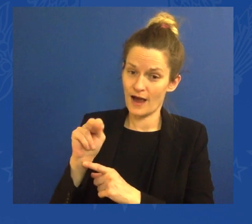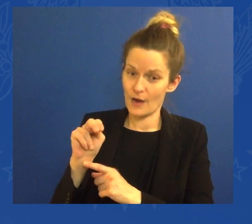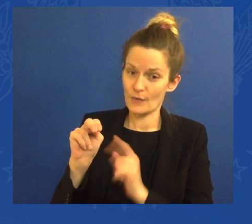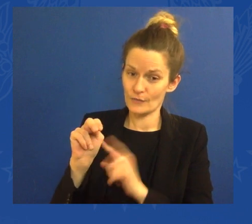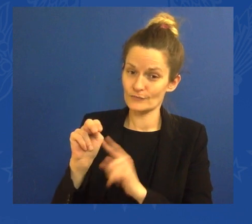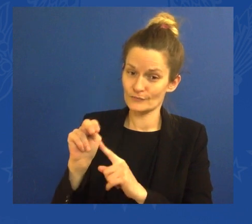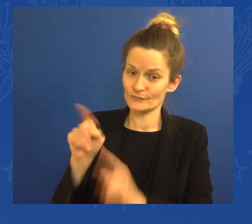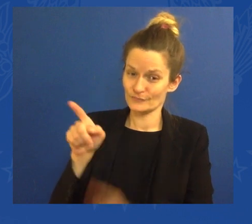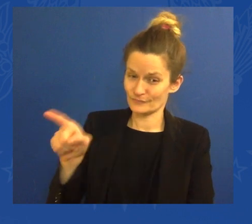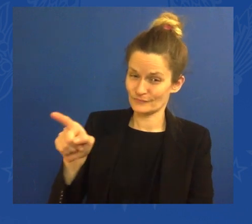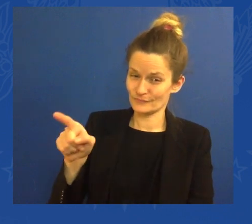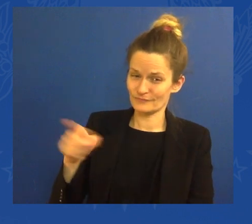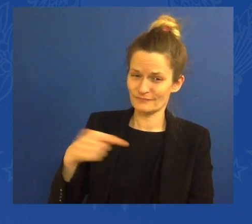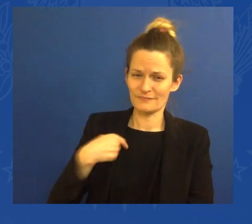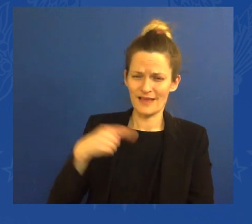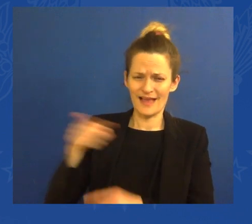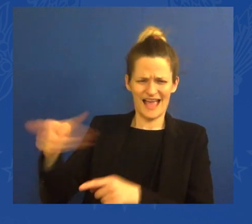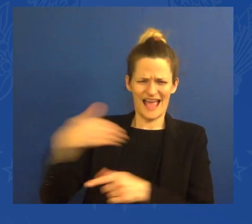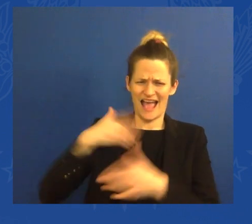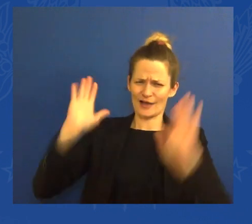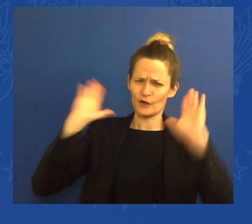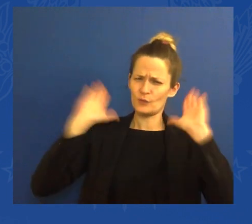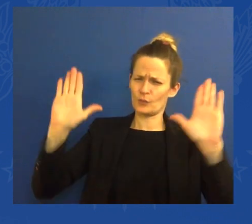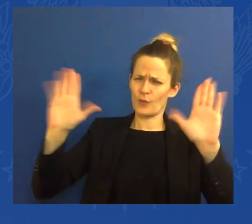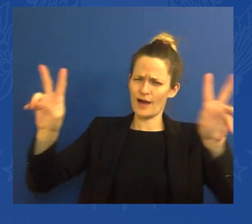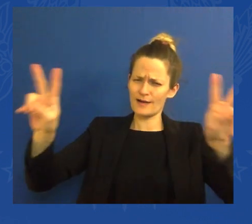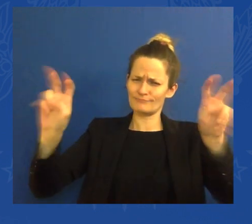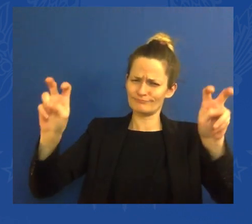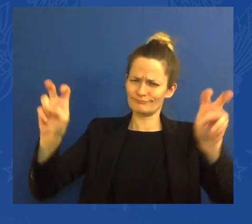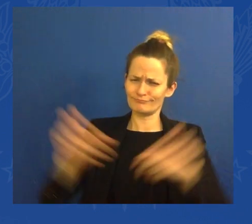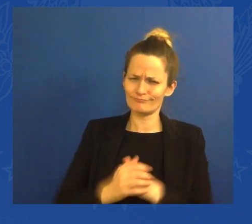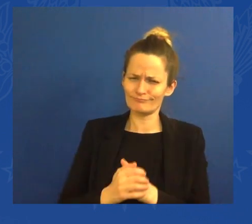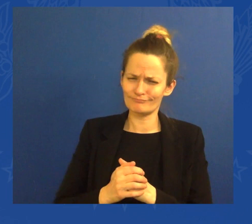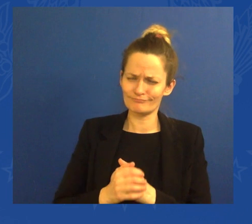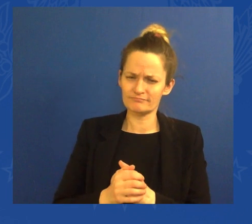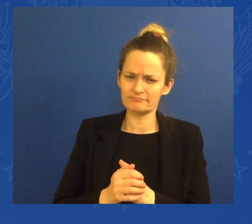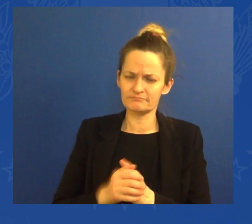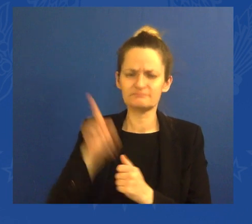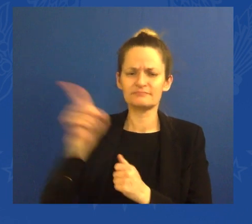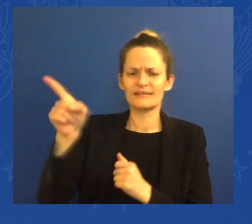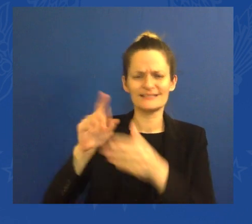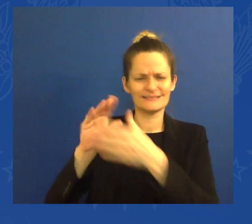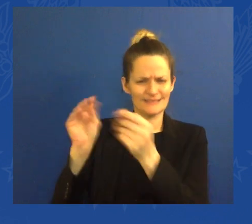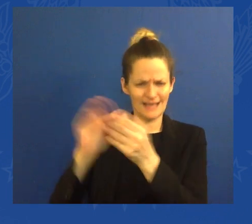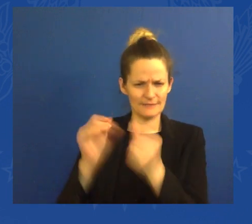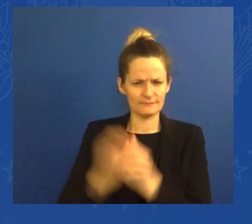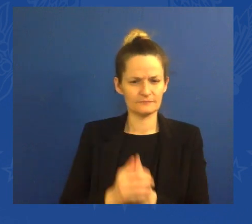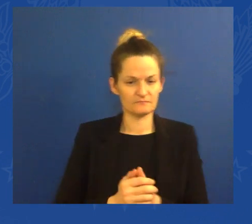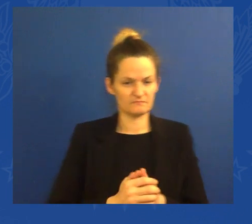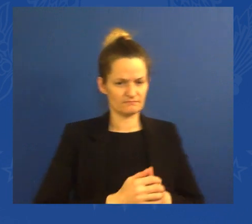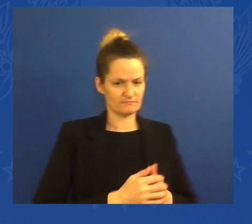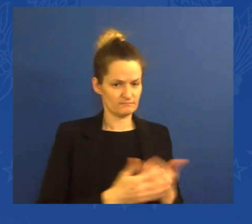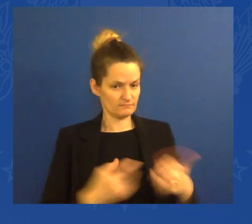He said, "It's time to bury the label 'Rust Belt.'" Well, that's what we're doing.